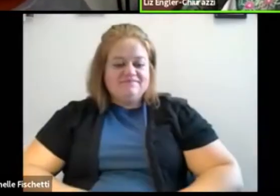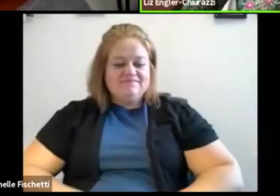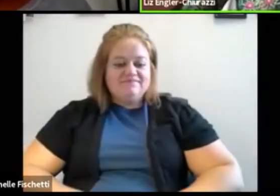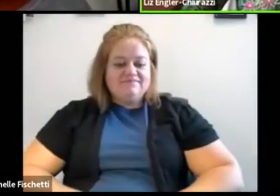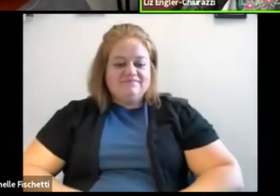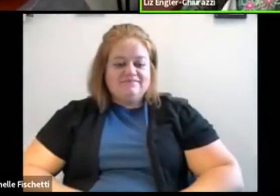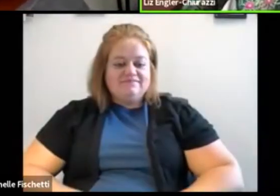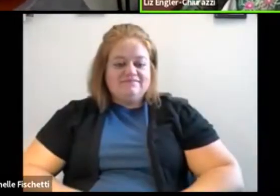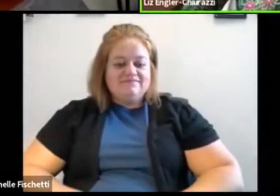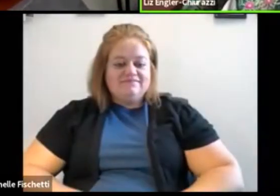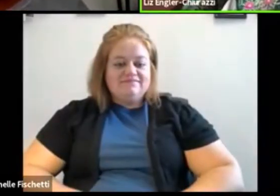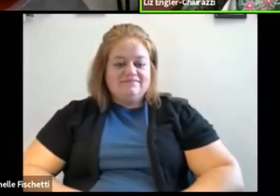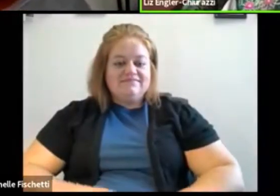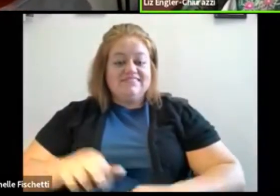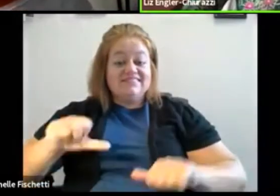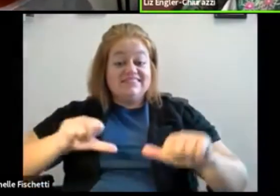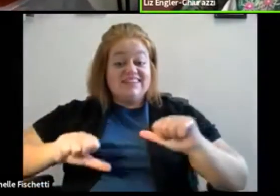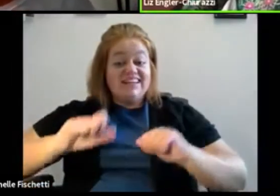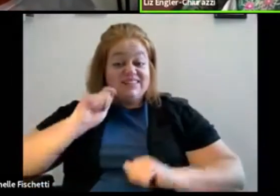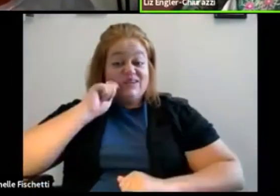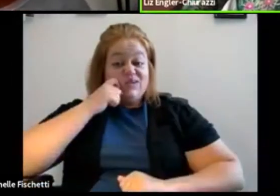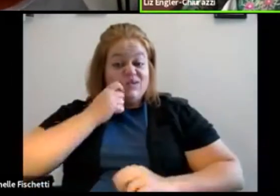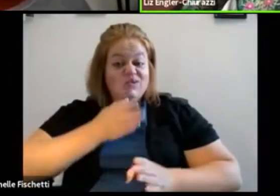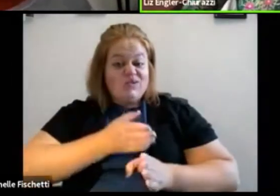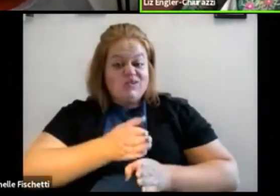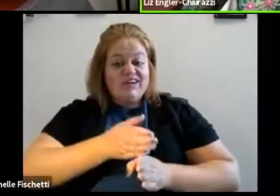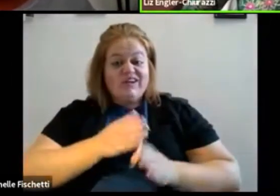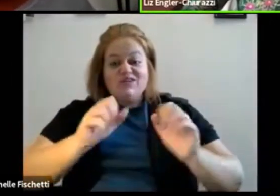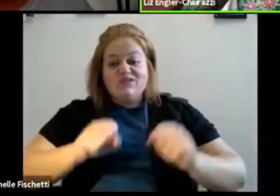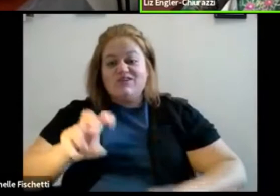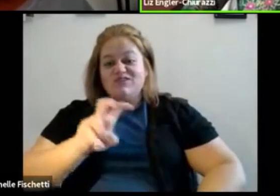cool careers where travel is a big part of it and the reason for that is that